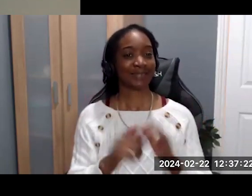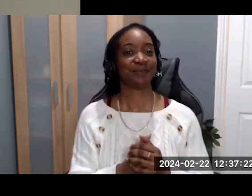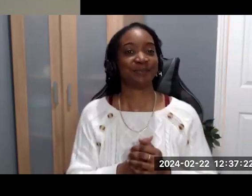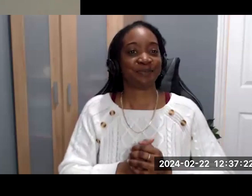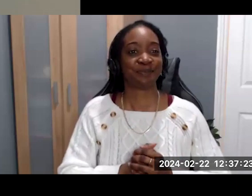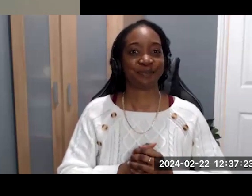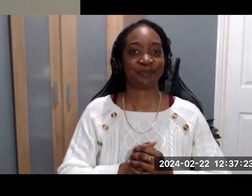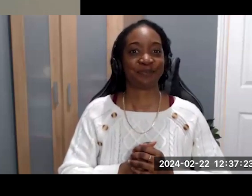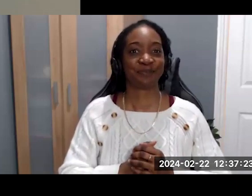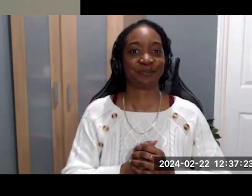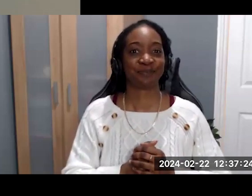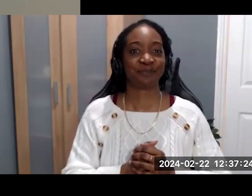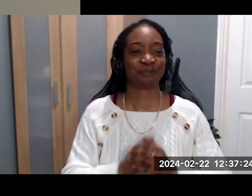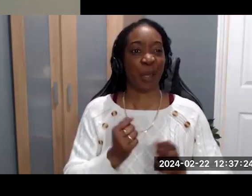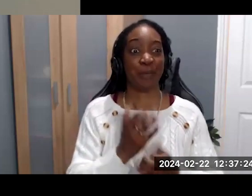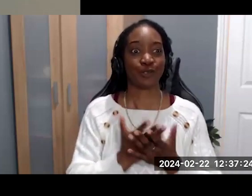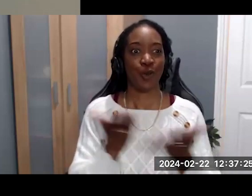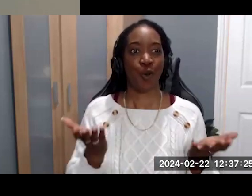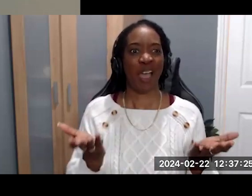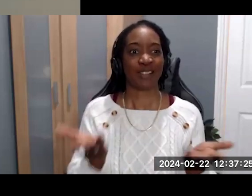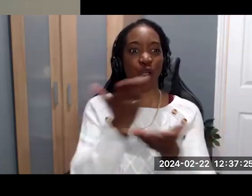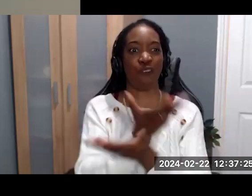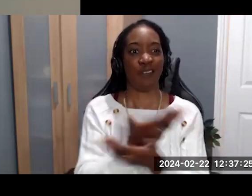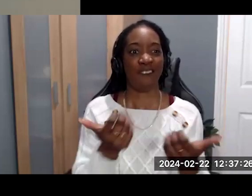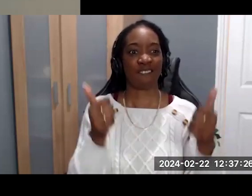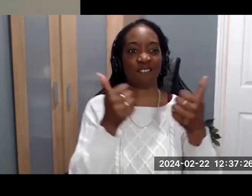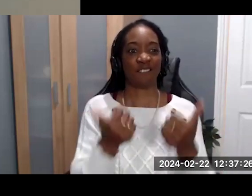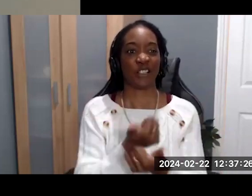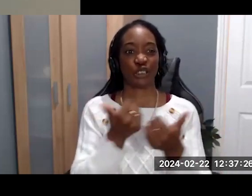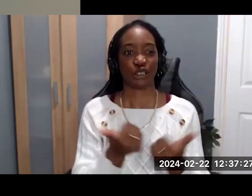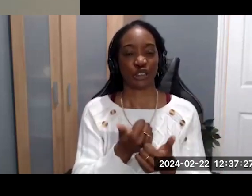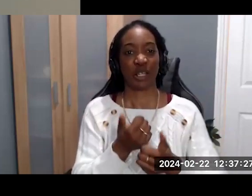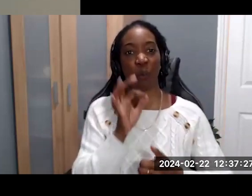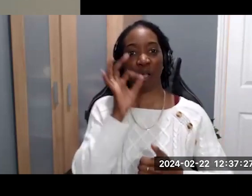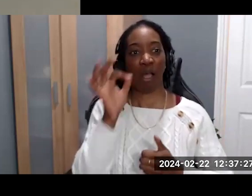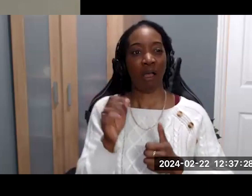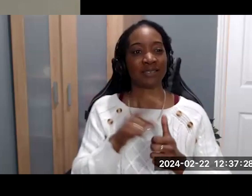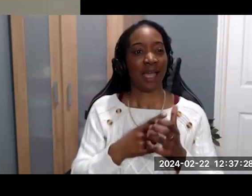that our Handover is complete and then I will ask Aristide to join us at would you like to